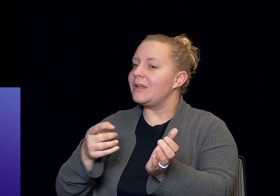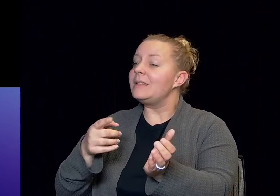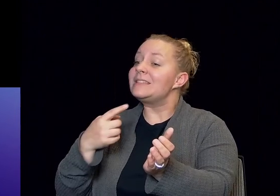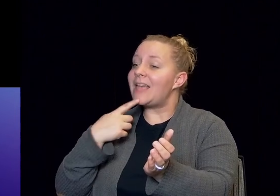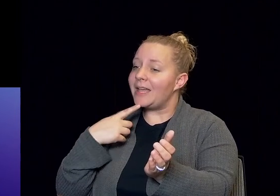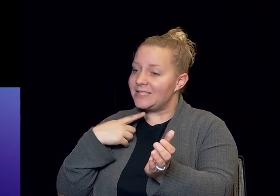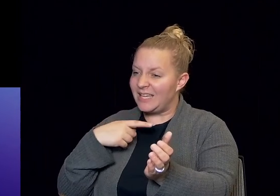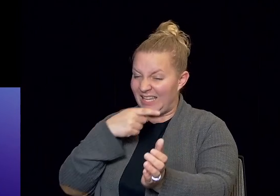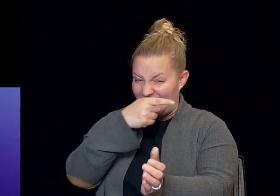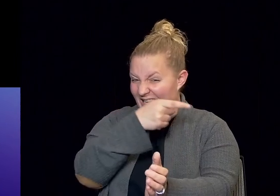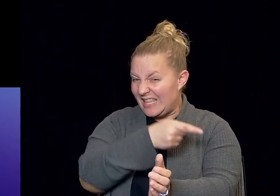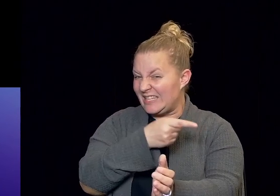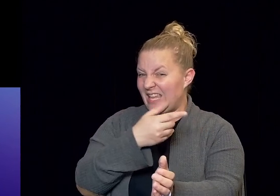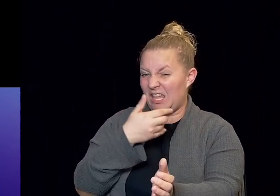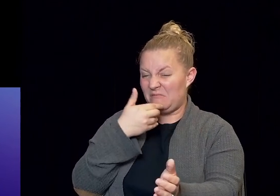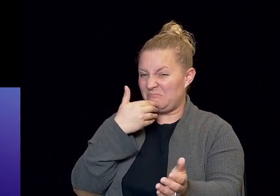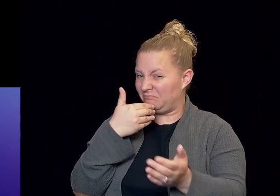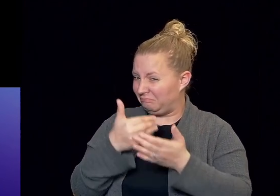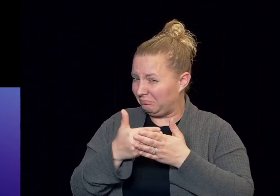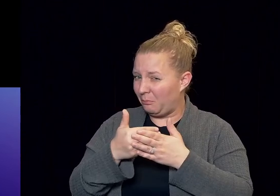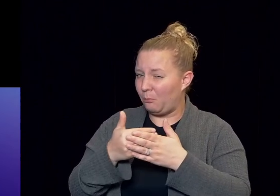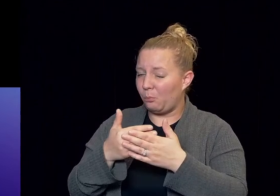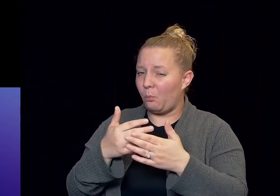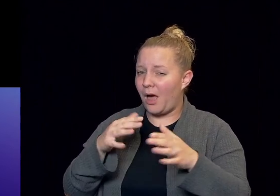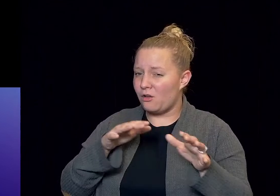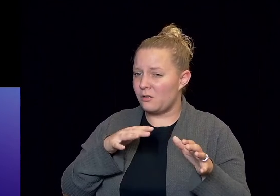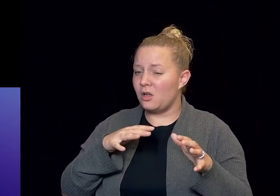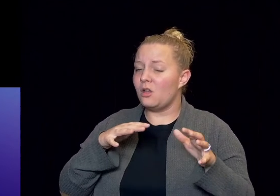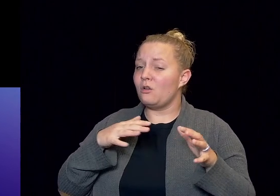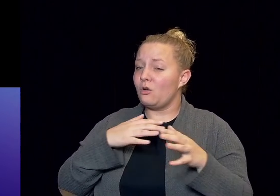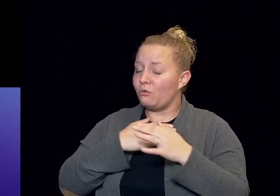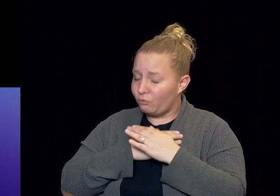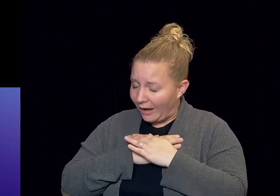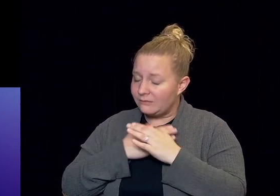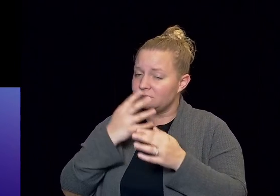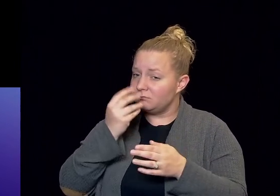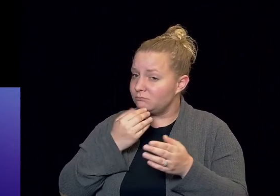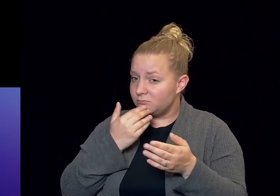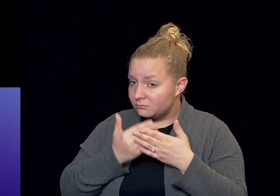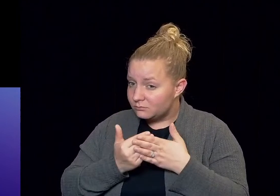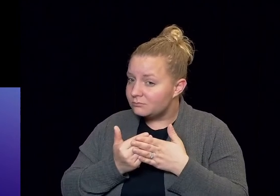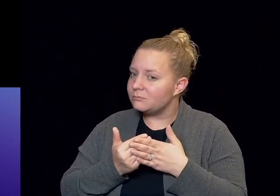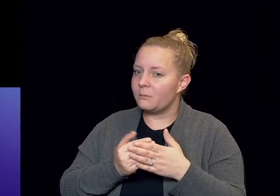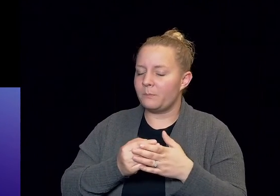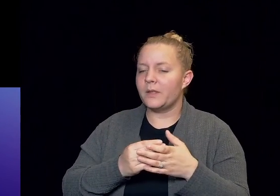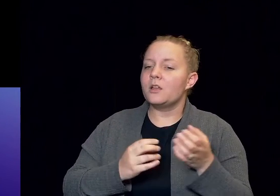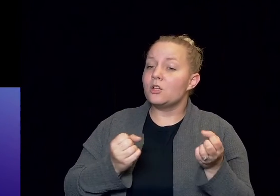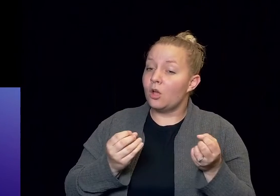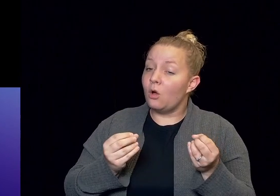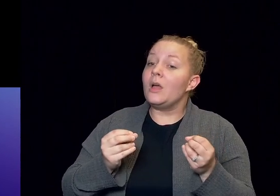If you think about 1/4 of the day, so 1/4 of the day which is 24 hours. Again, just